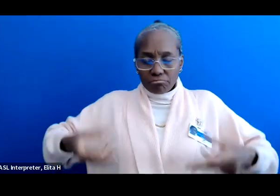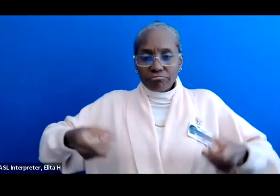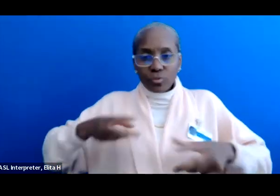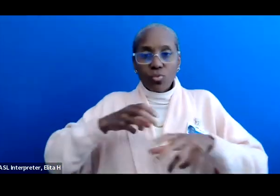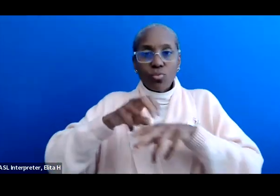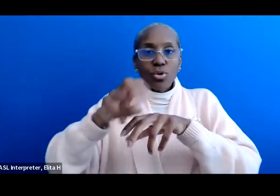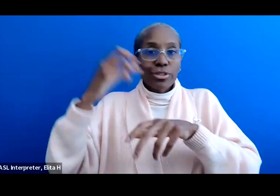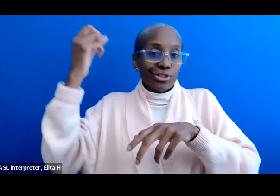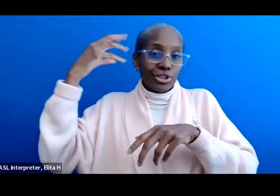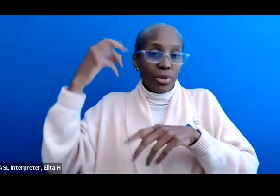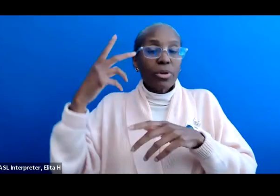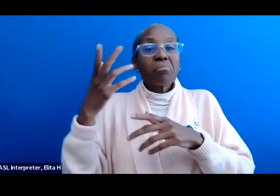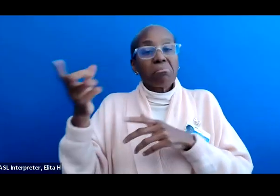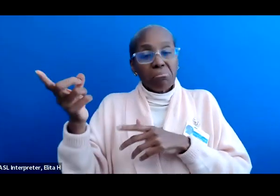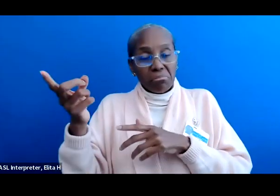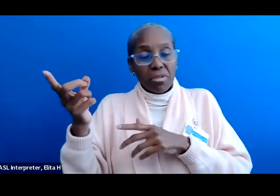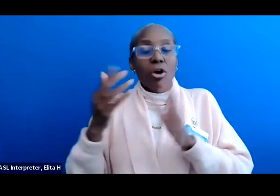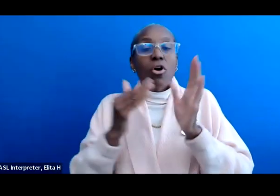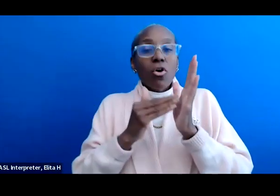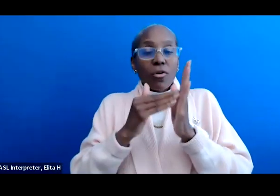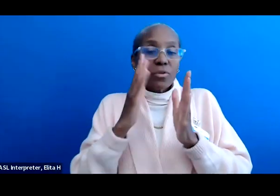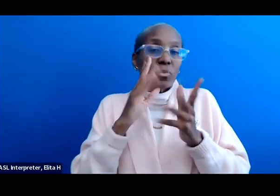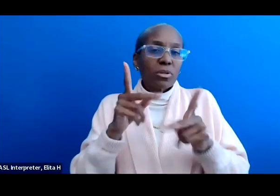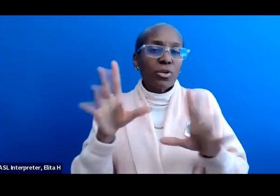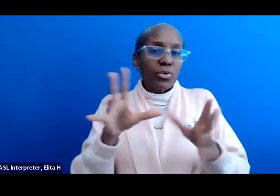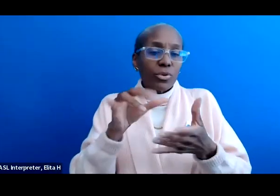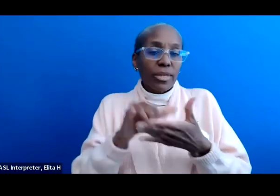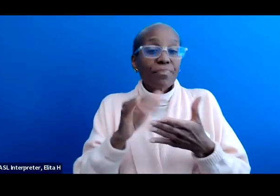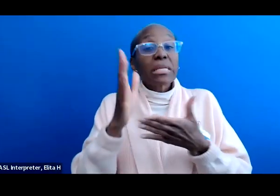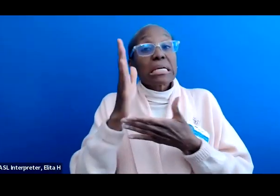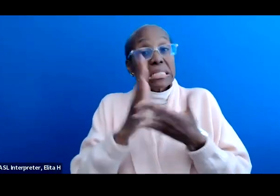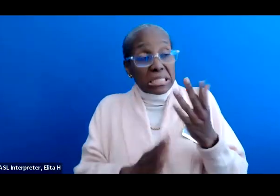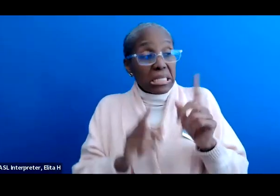And generally, they'll oftentimes let you do that. There are some opportunities.